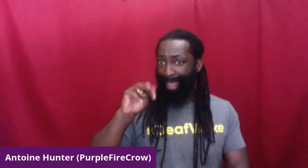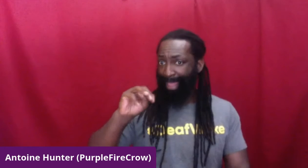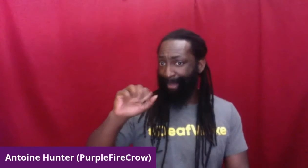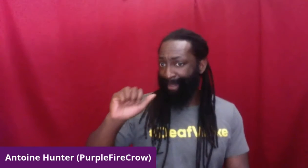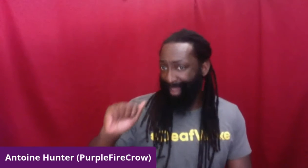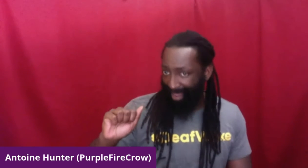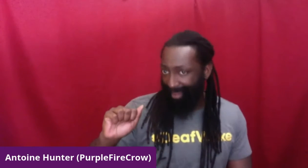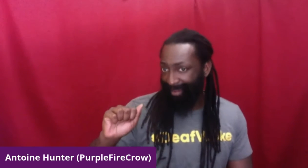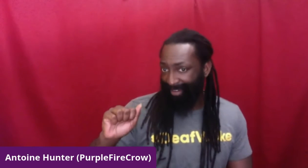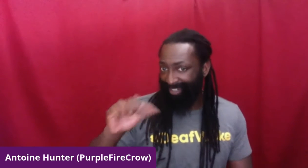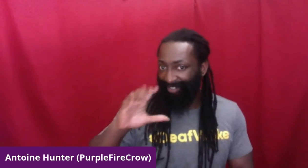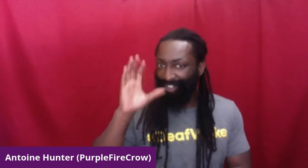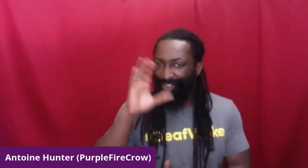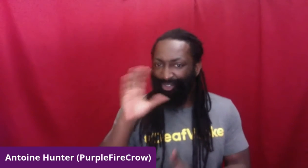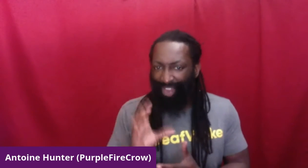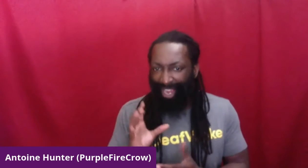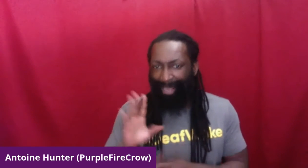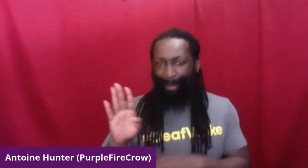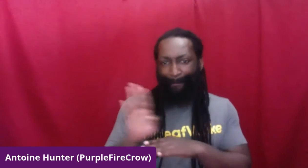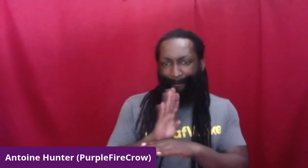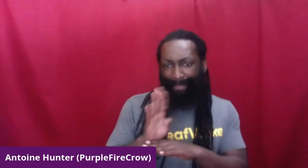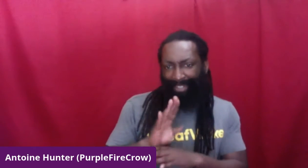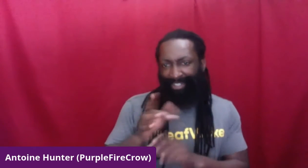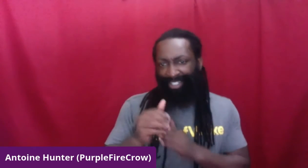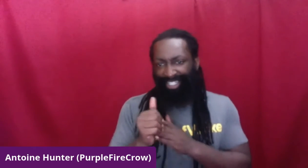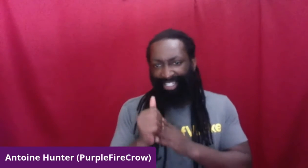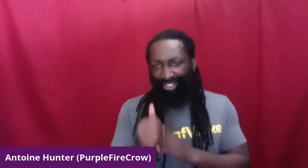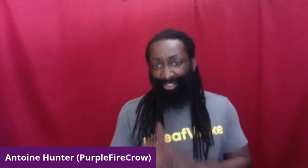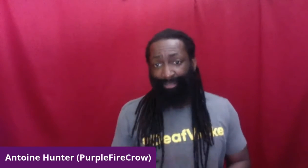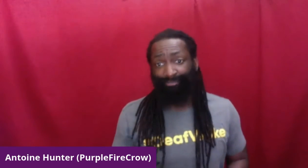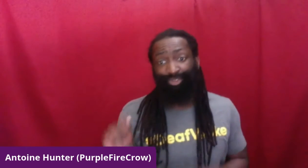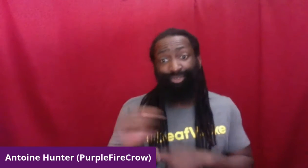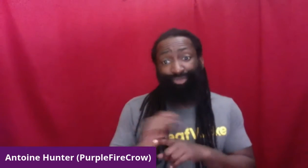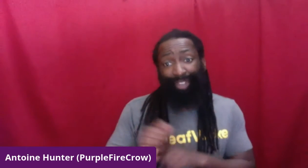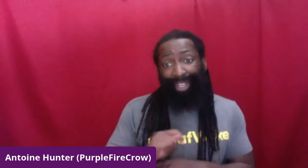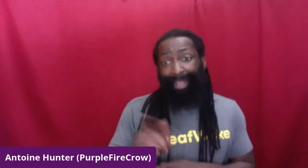where she holds a Masters of Arts in Creative Business Leadership.